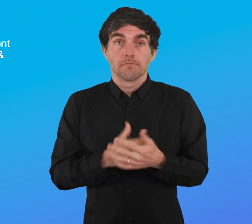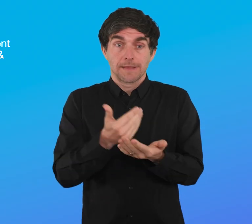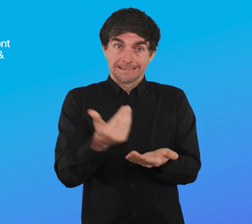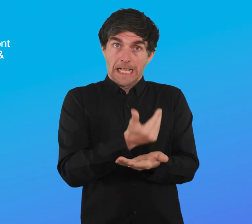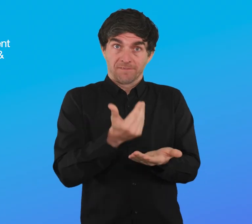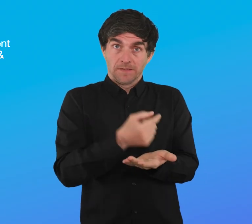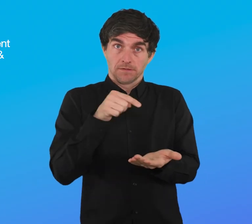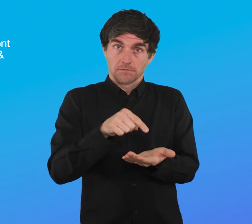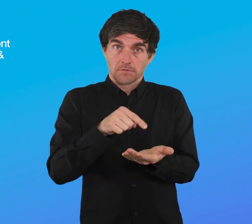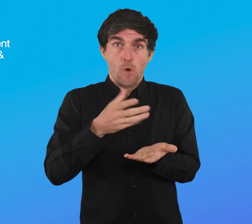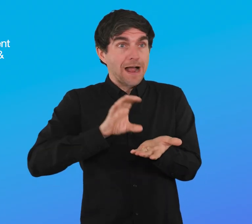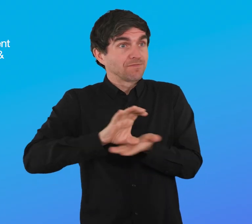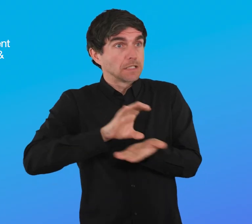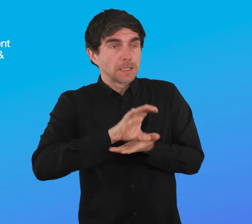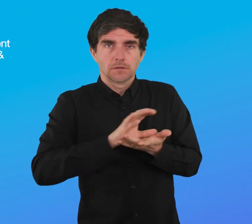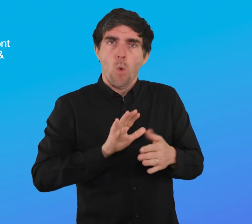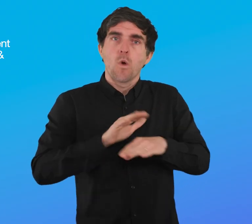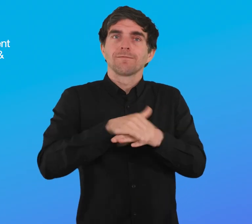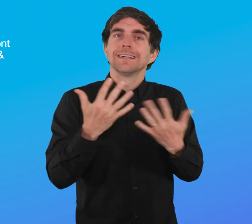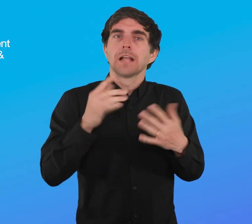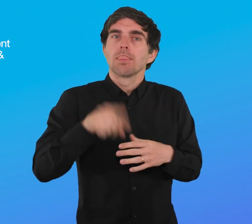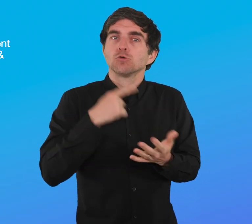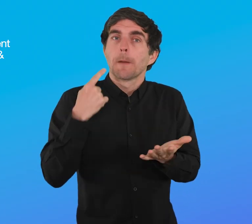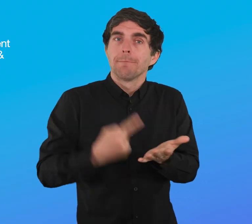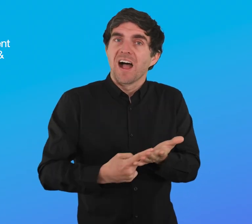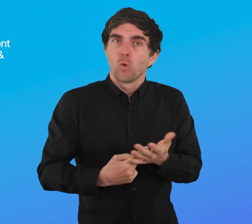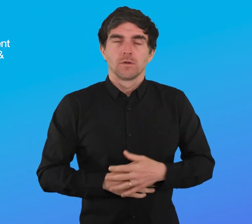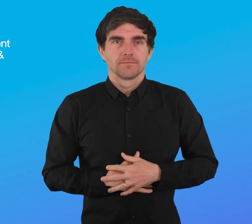• Savings or investments over £10,000